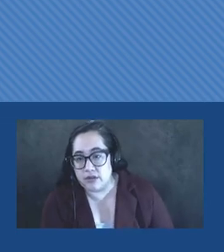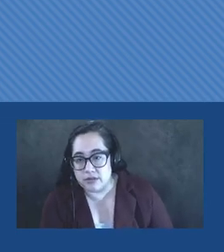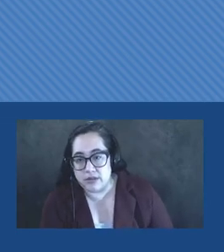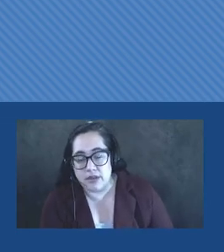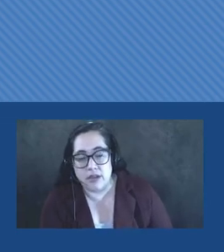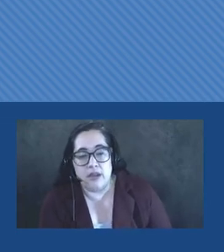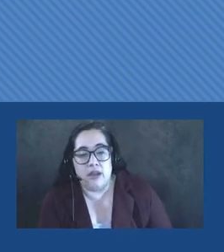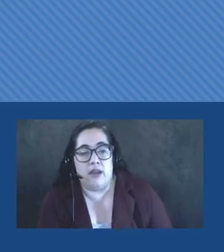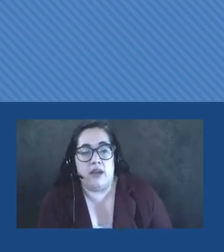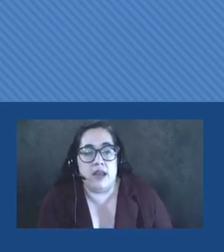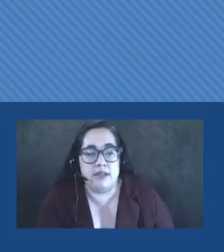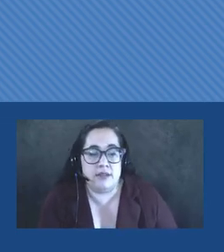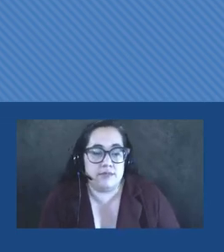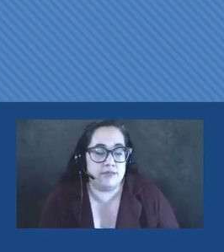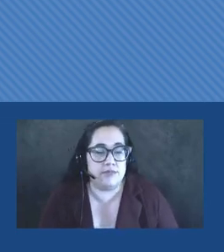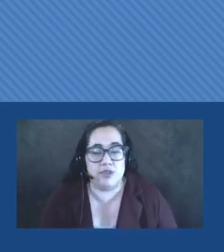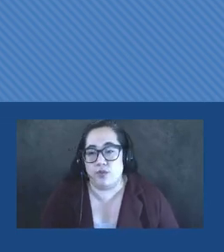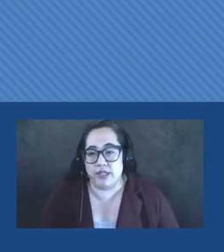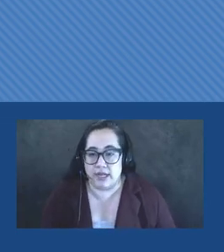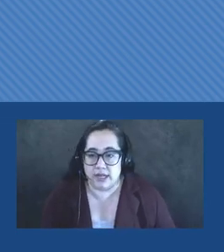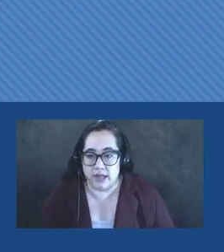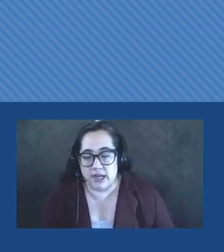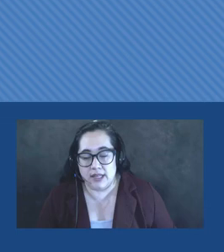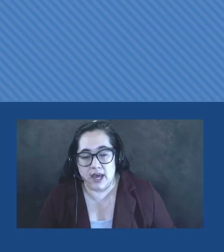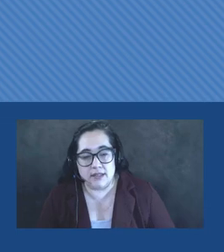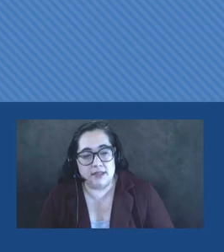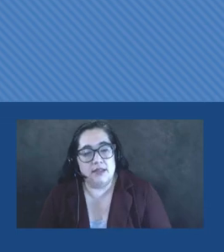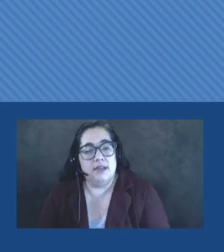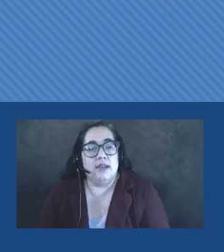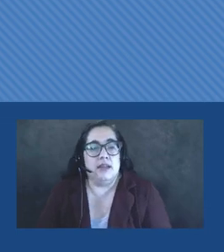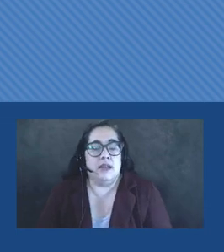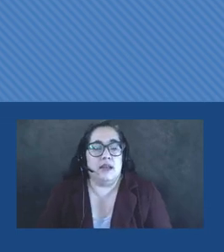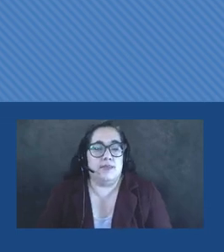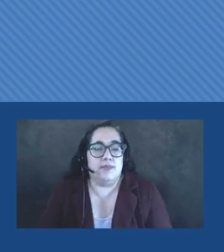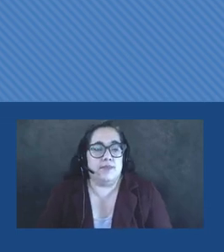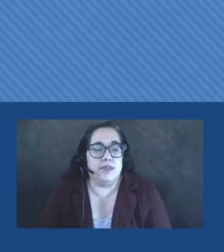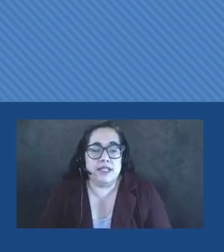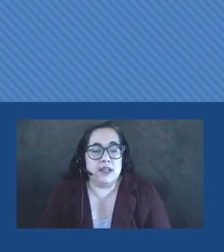notes as you would in any class. You can take